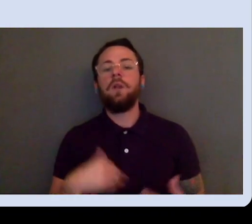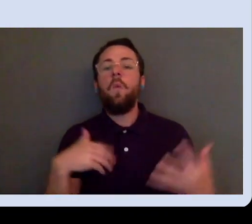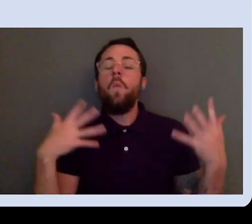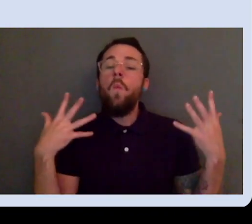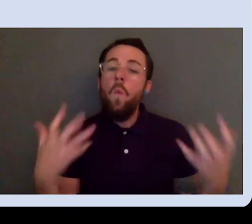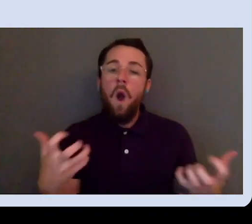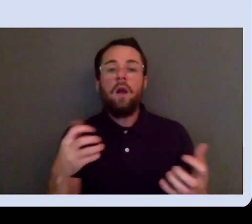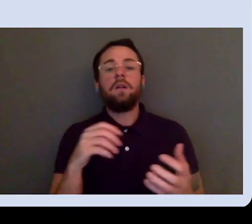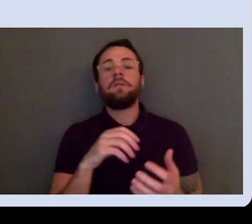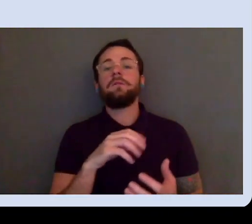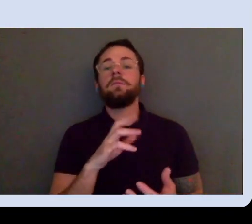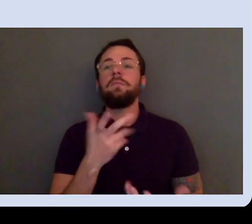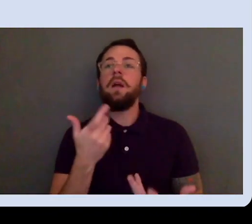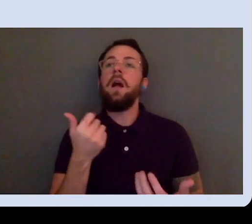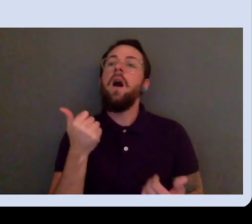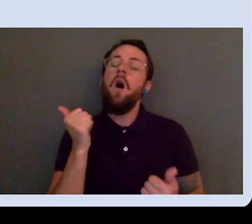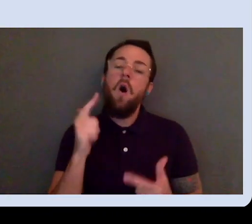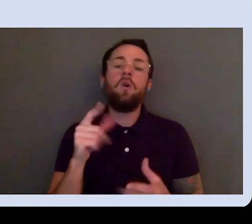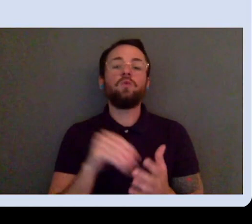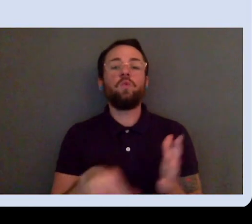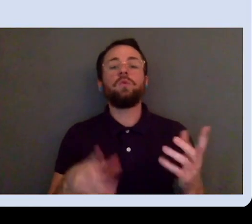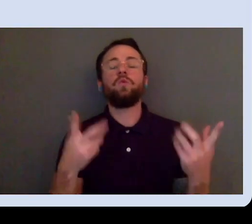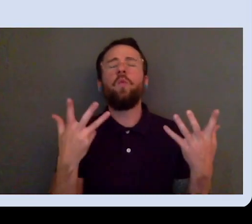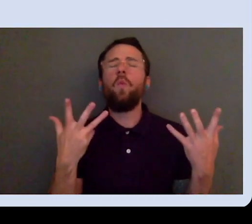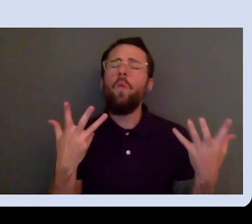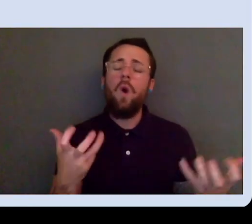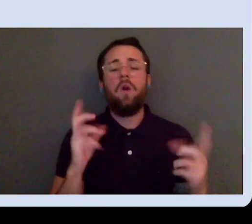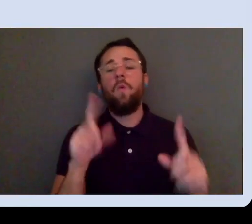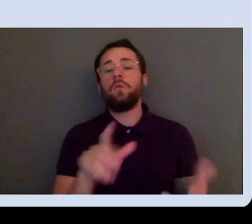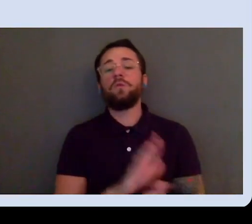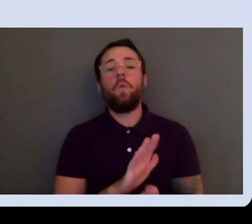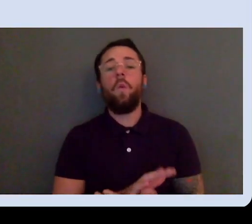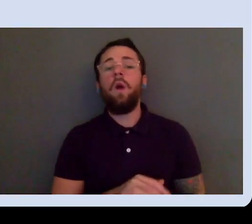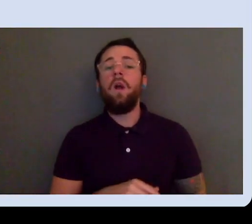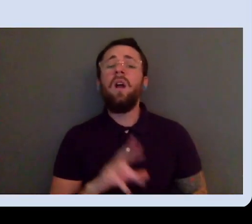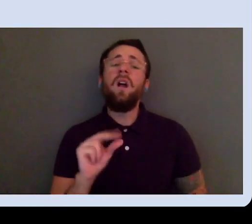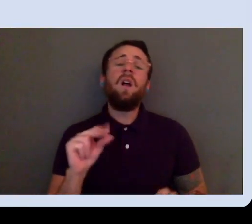Schools should always be a safe space for all of our students.